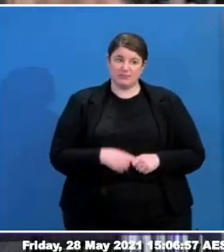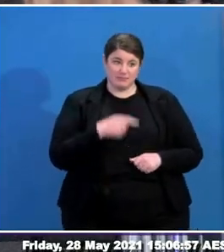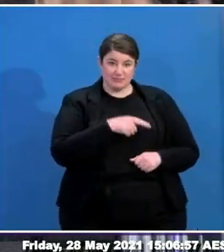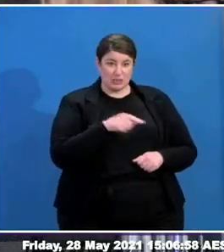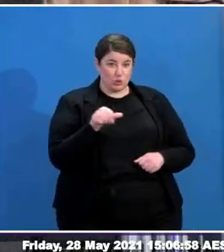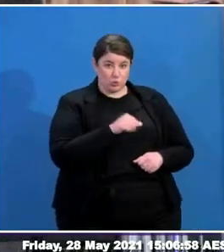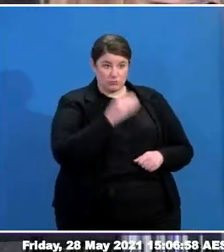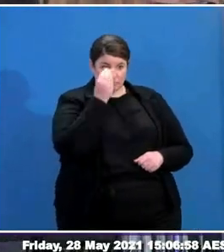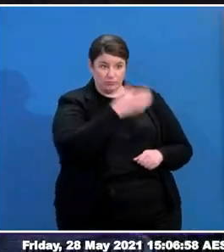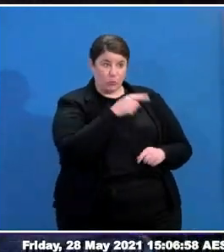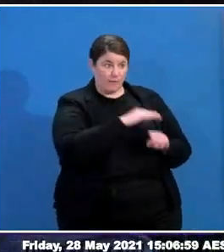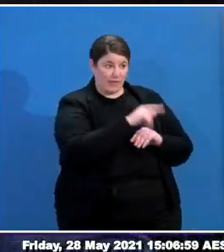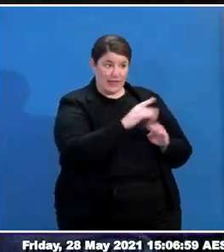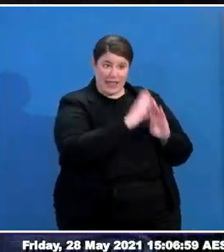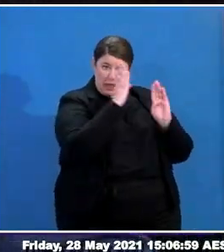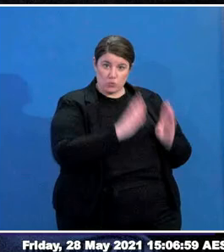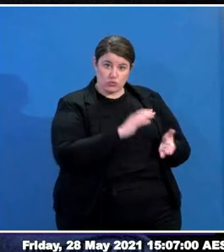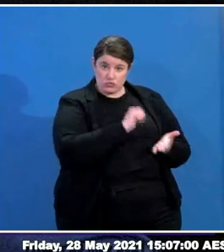for the auditors around this time?